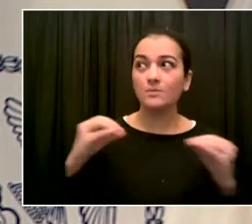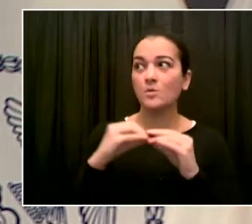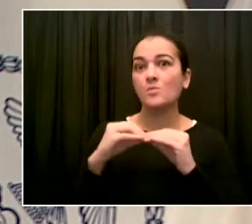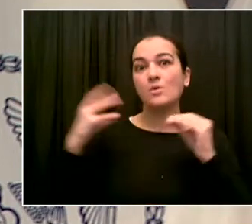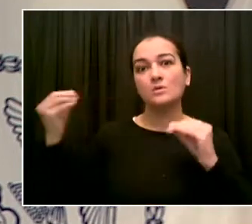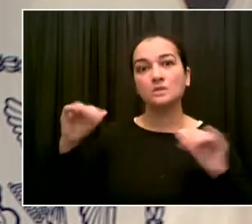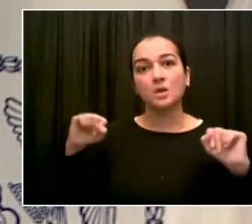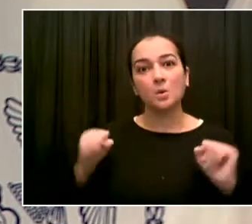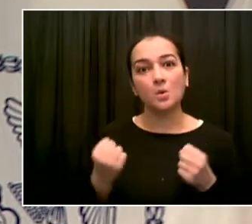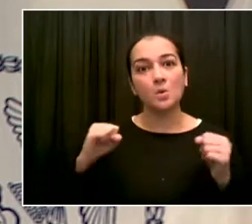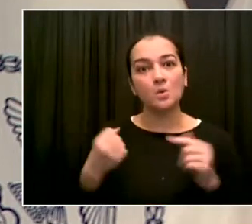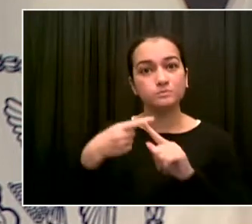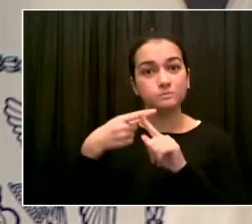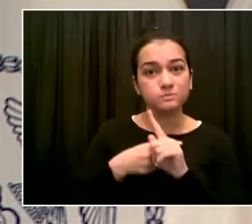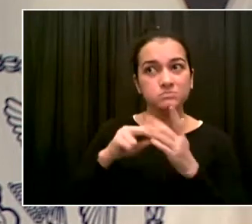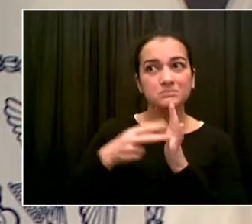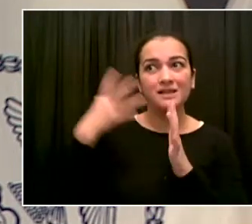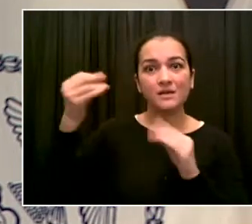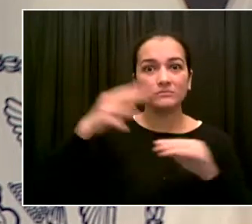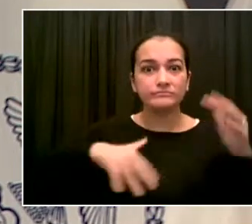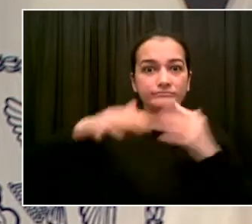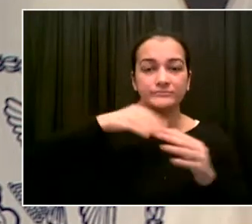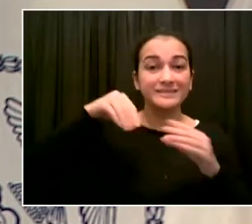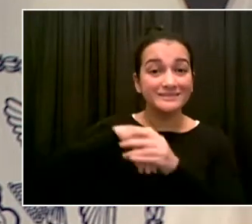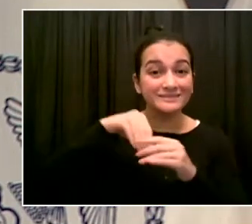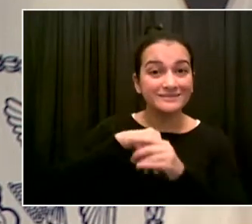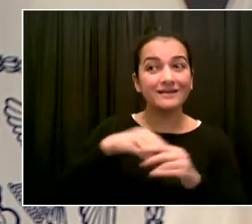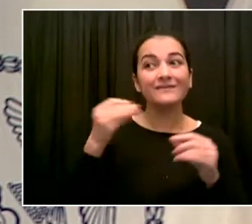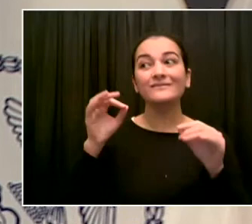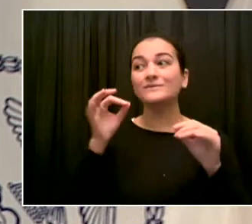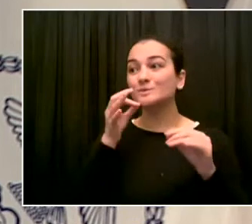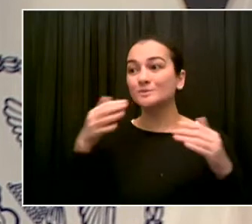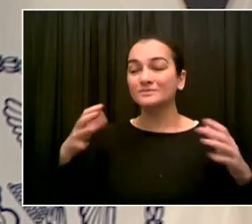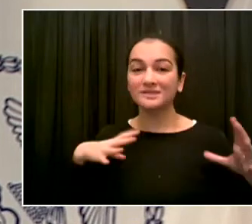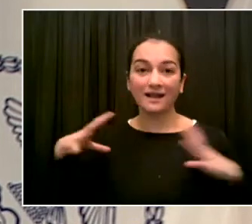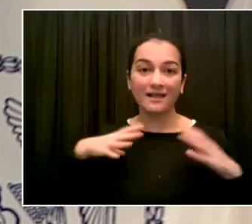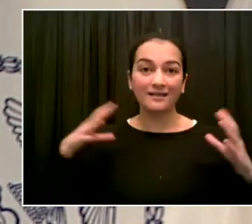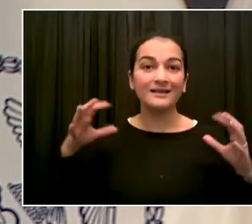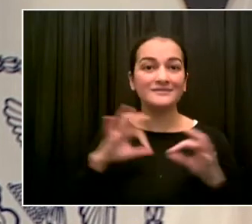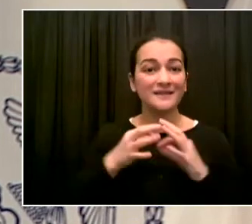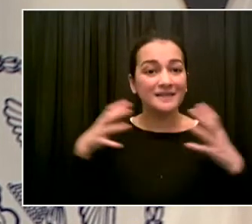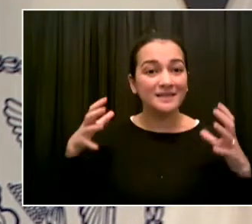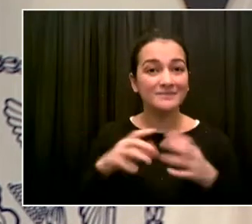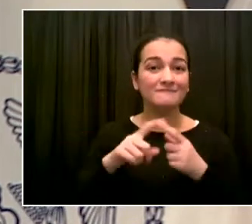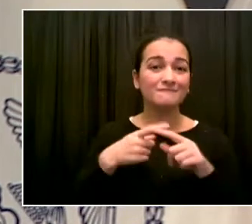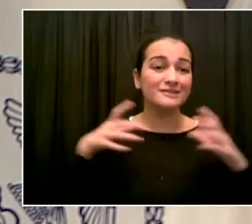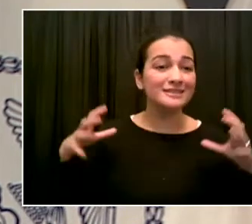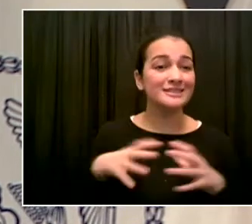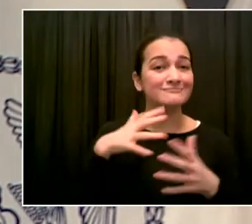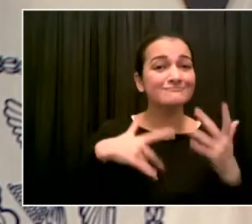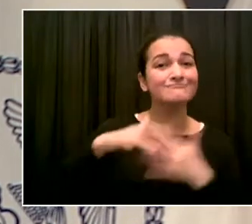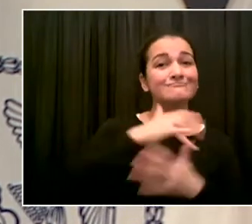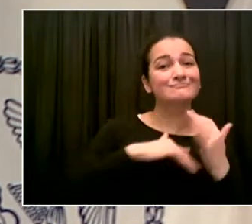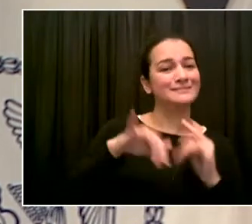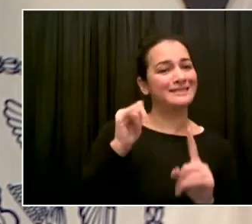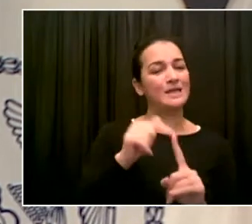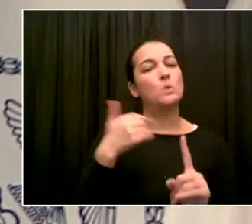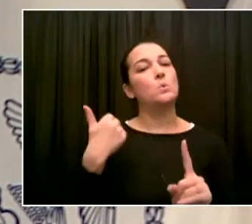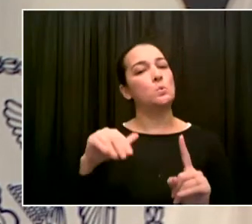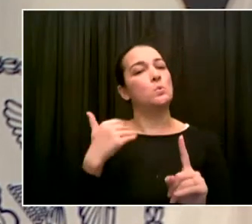COME FORWARD. LET'S KEEP GOING. IT'S GETTING COLDER OUT THERE AND THE HOLIDAYS ARE COMING AND YOU CAN DO